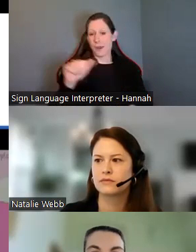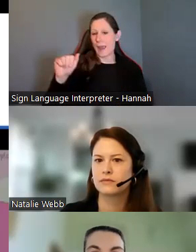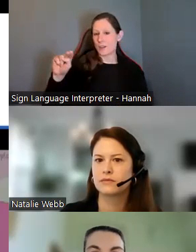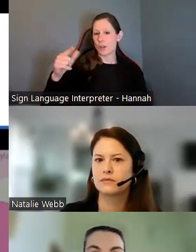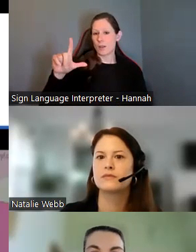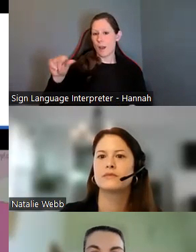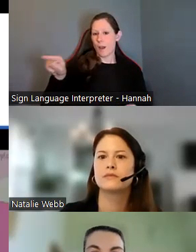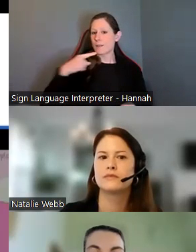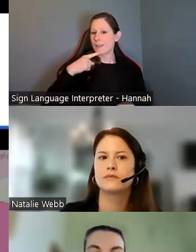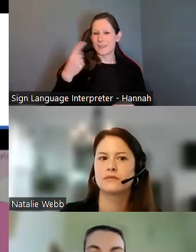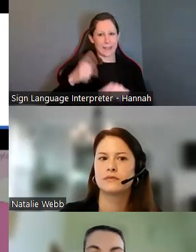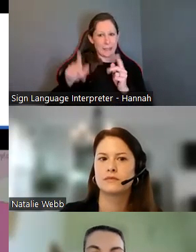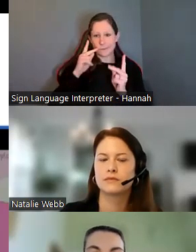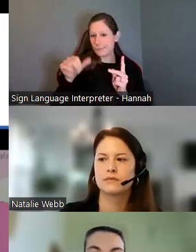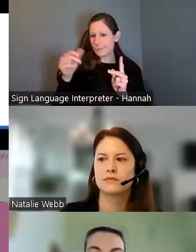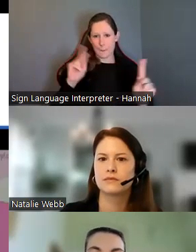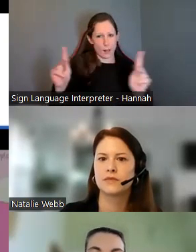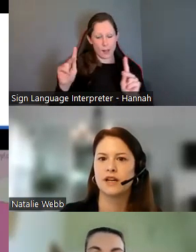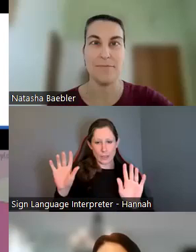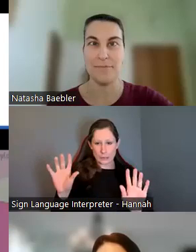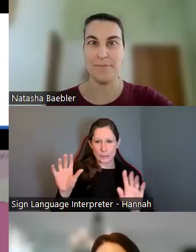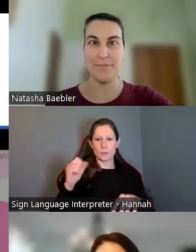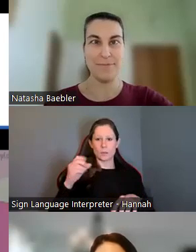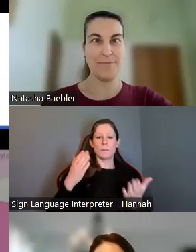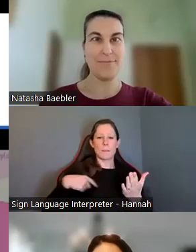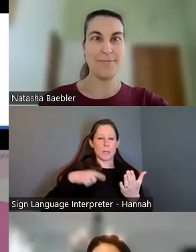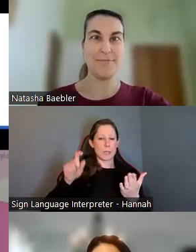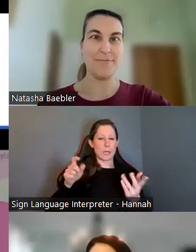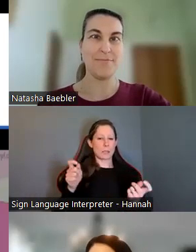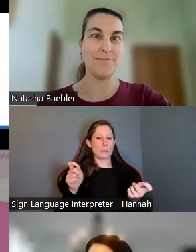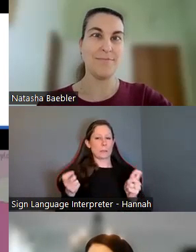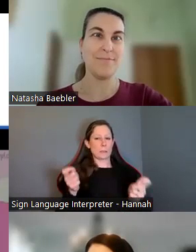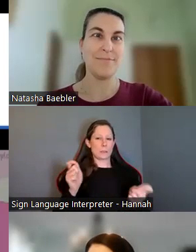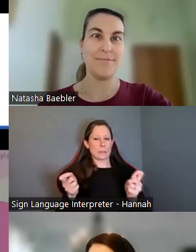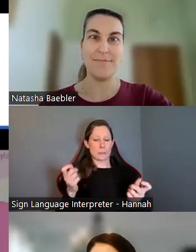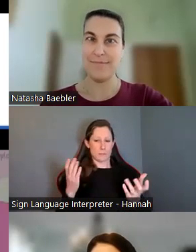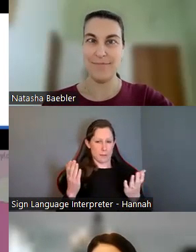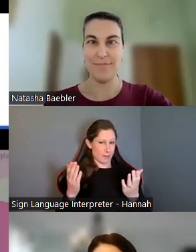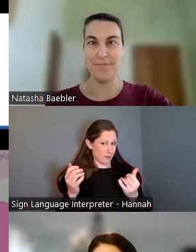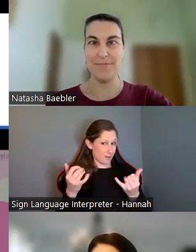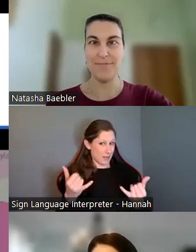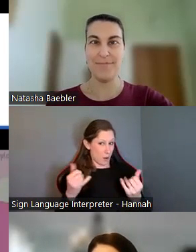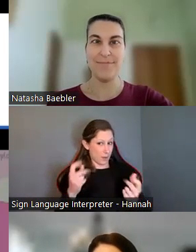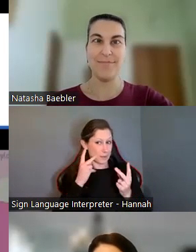We might need to adjust. How about now? I put a spotlight.